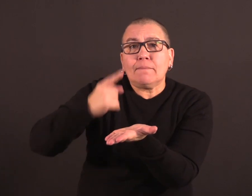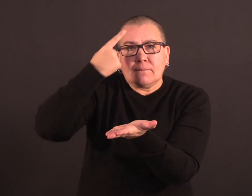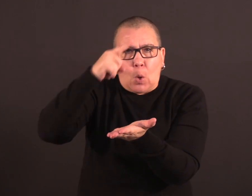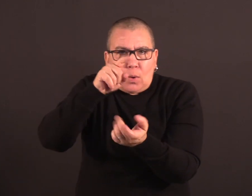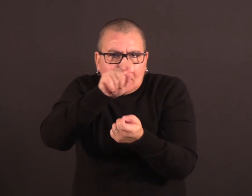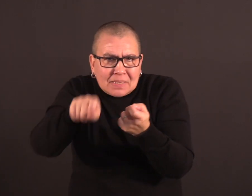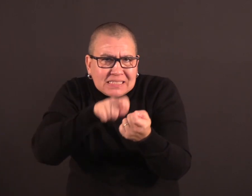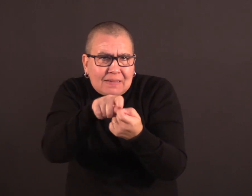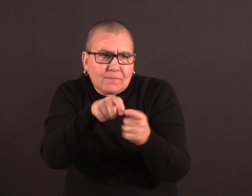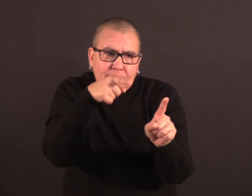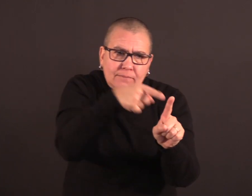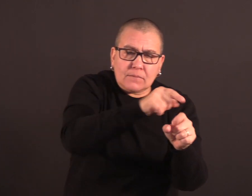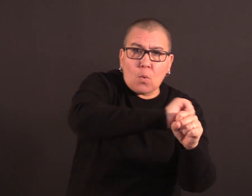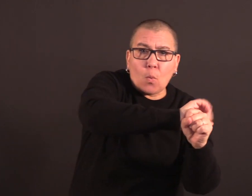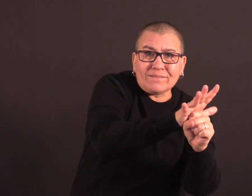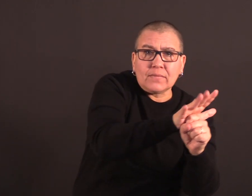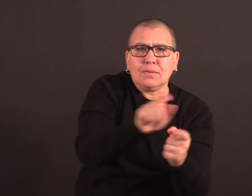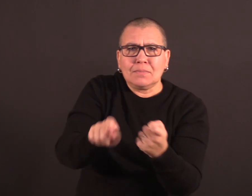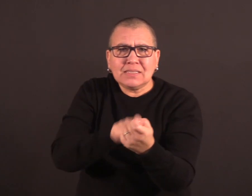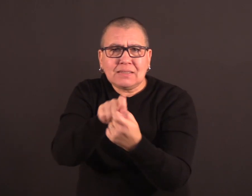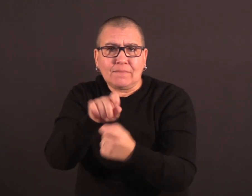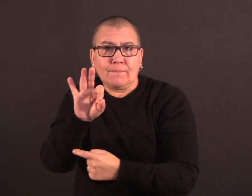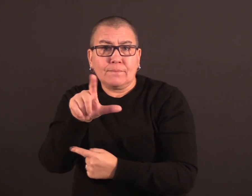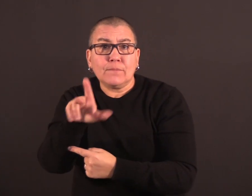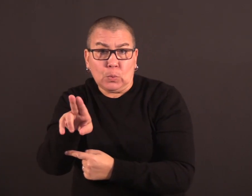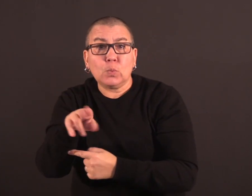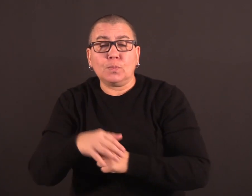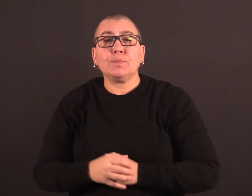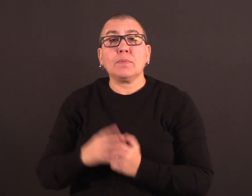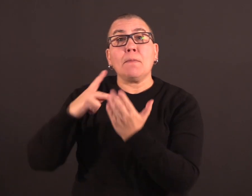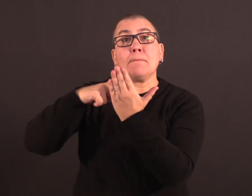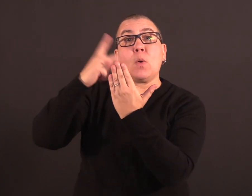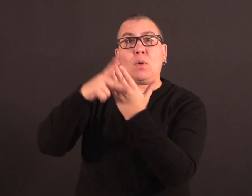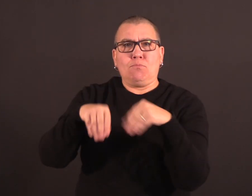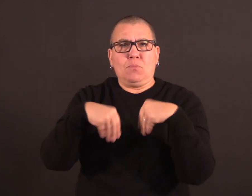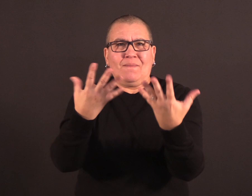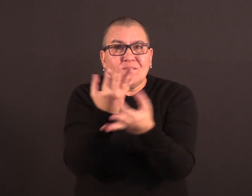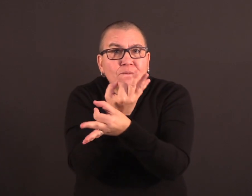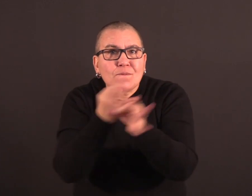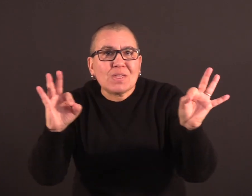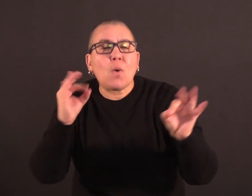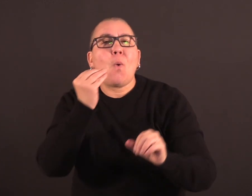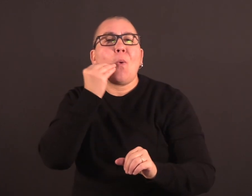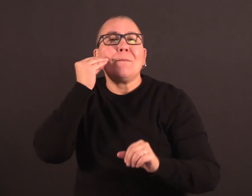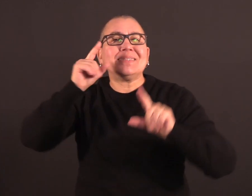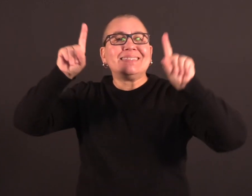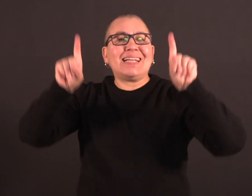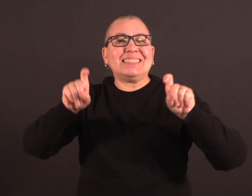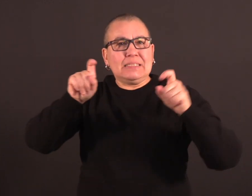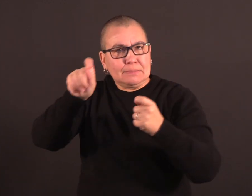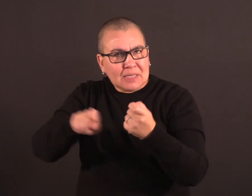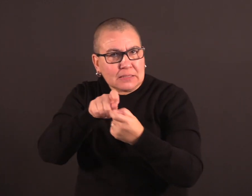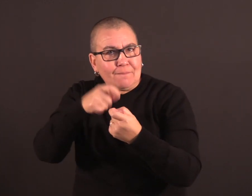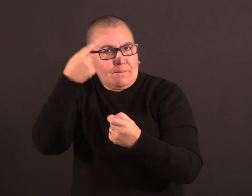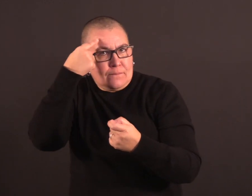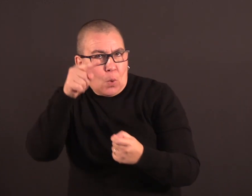COVID-19 or the flu. Additionally, the program provides free at-home tests for both COVID-19